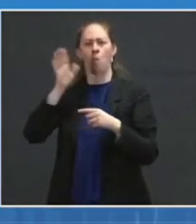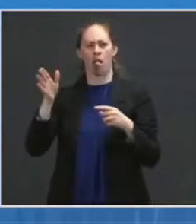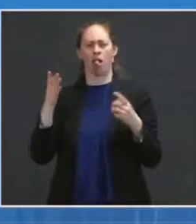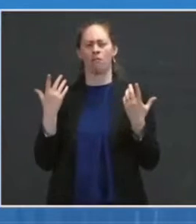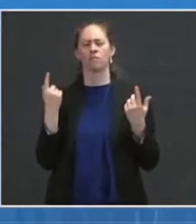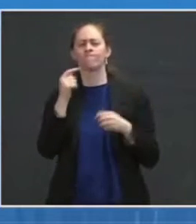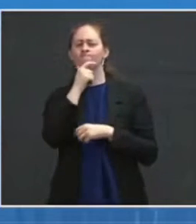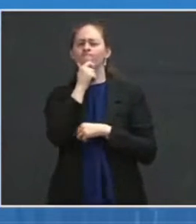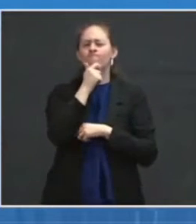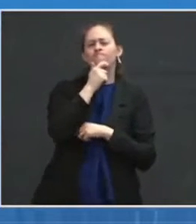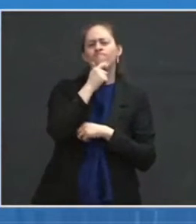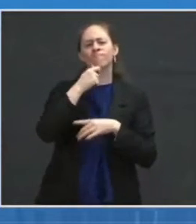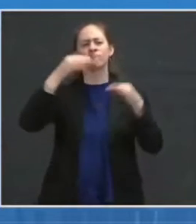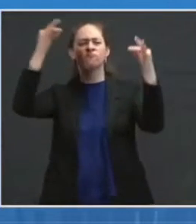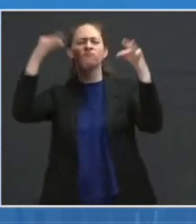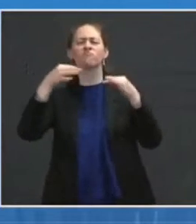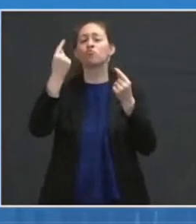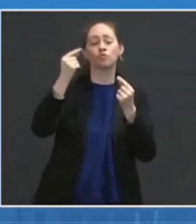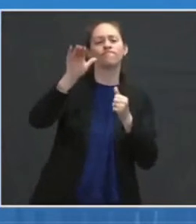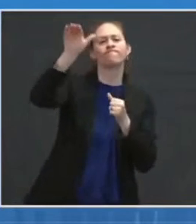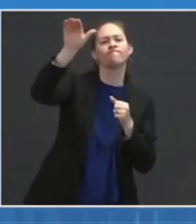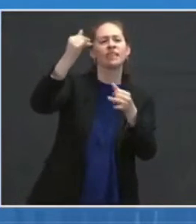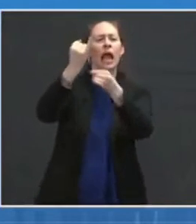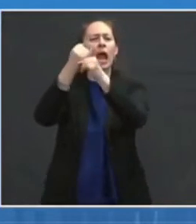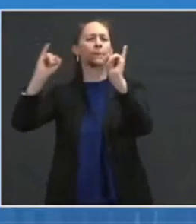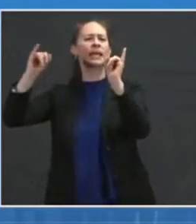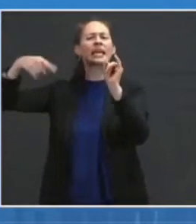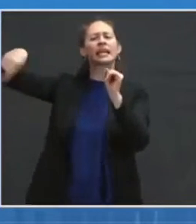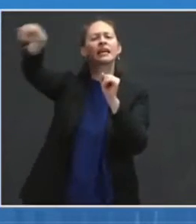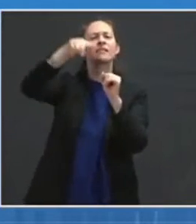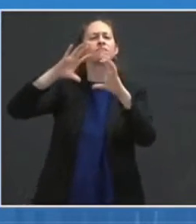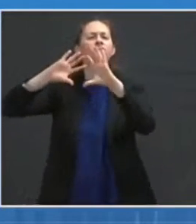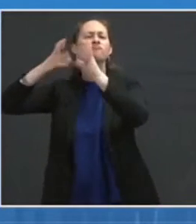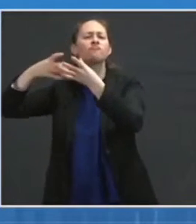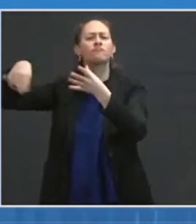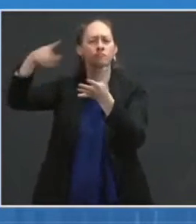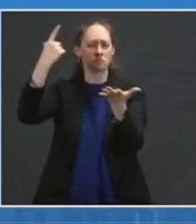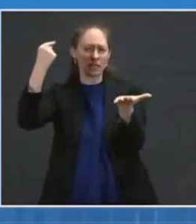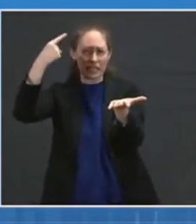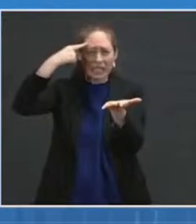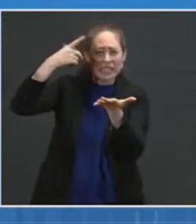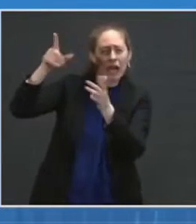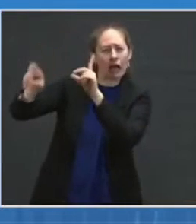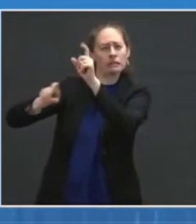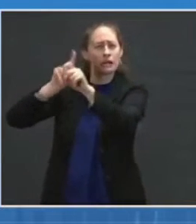CONSULT WITH THEIR INDEPENDENT